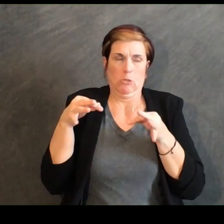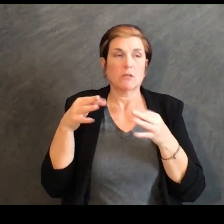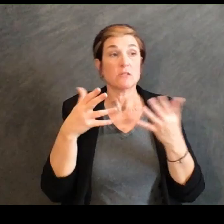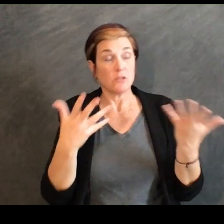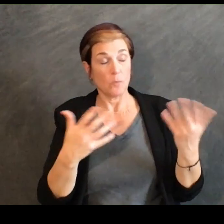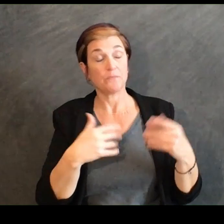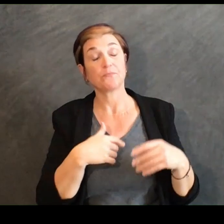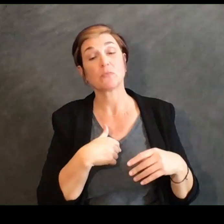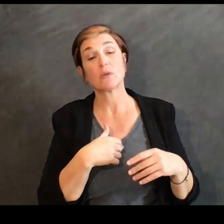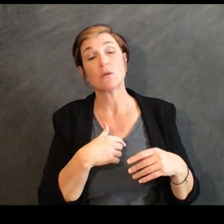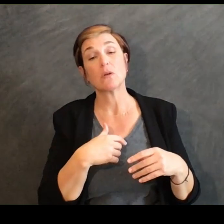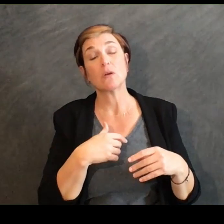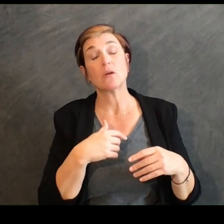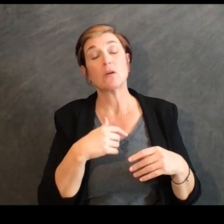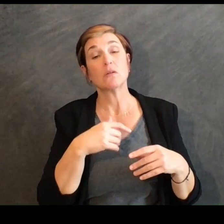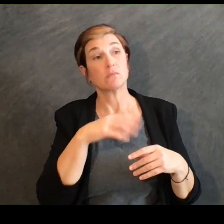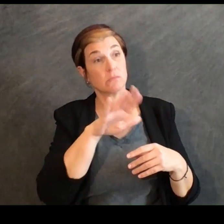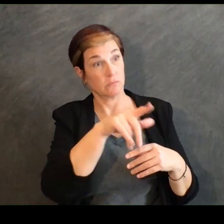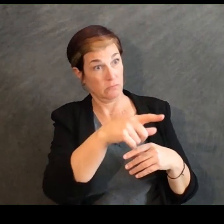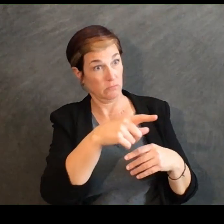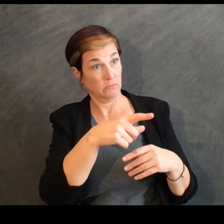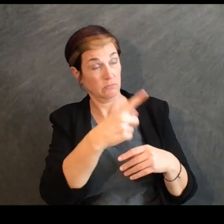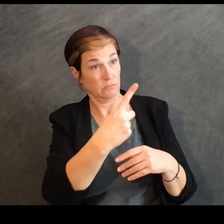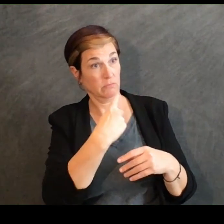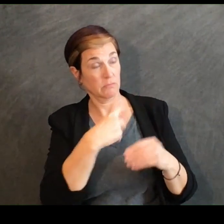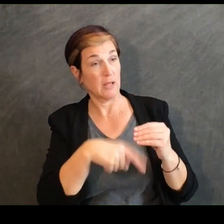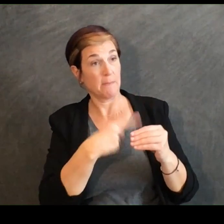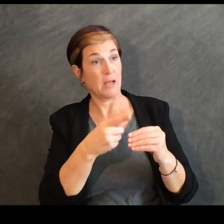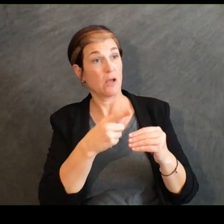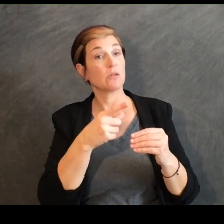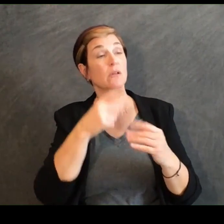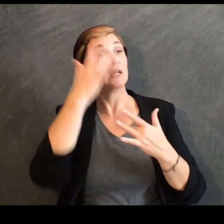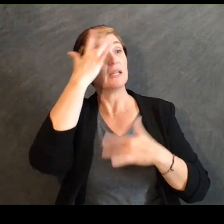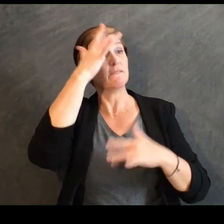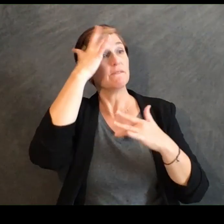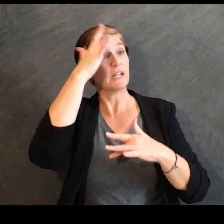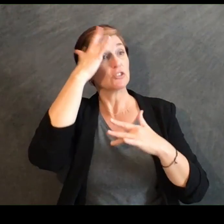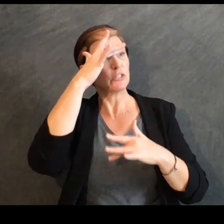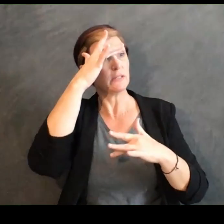when you talk about preventing infections from without in which is the